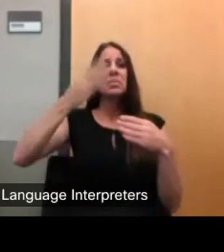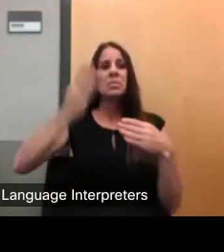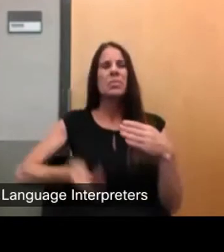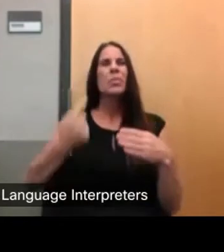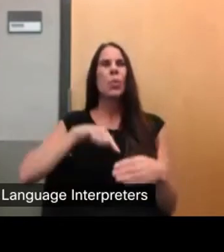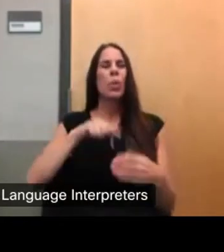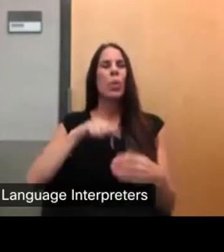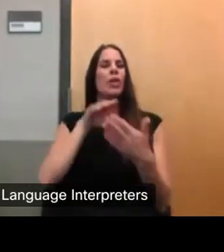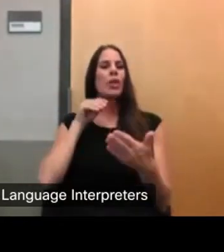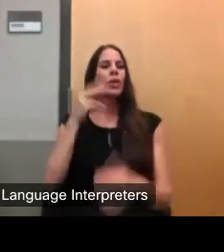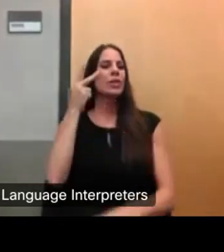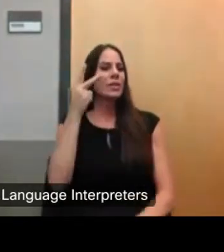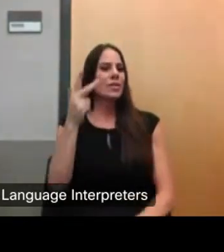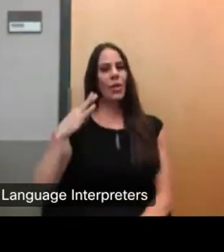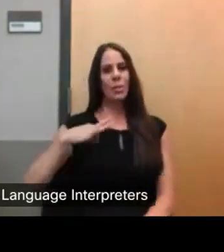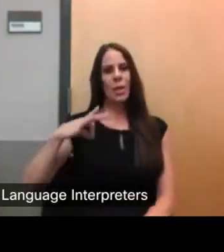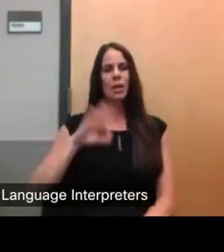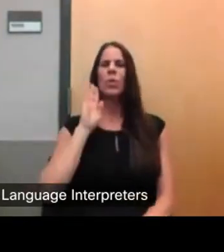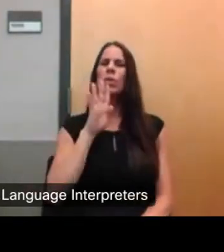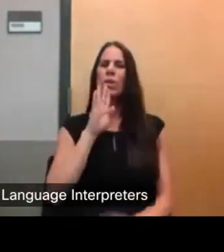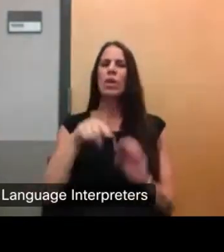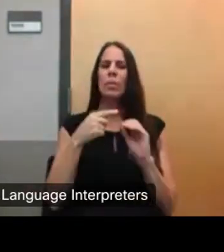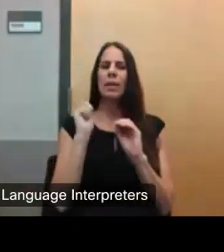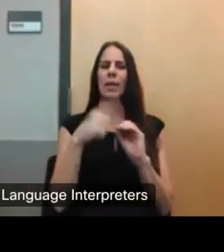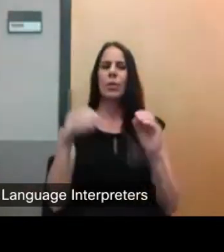we'll get we'll talk a little bit more about it later but, um.